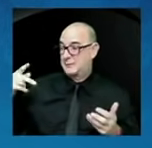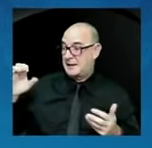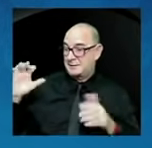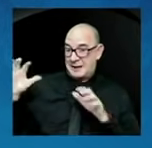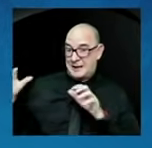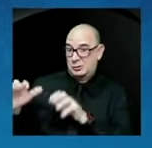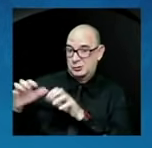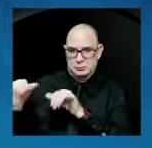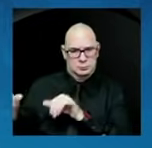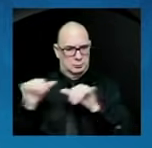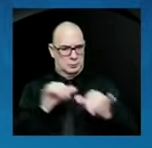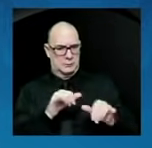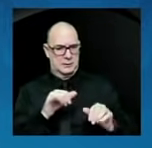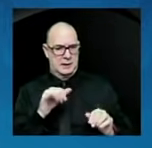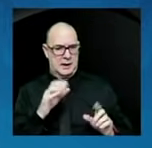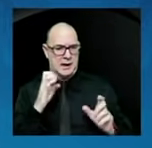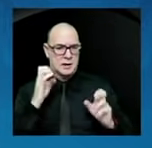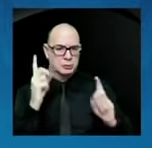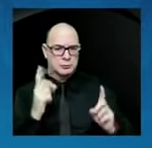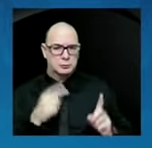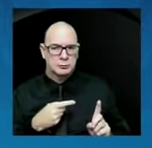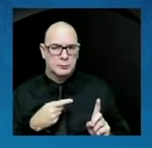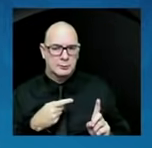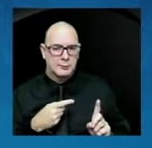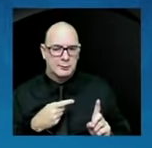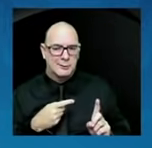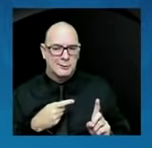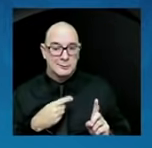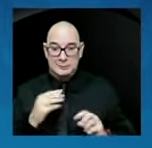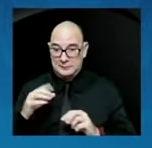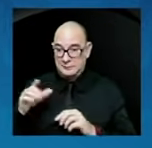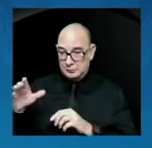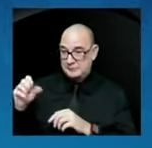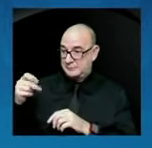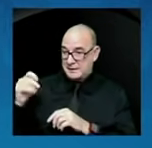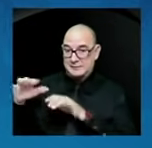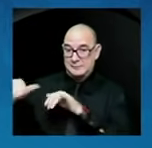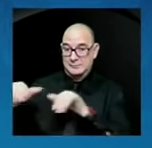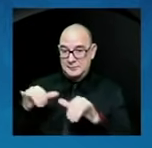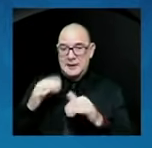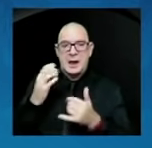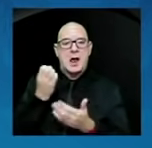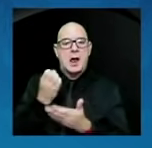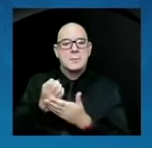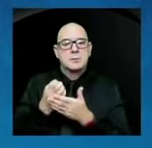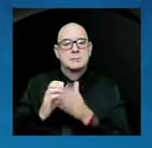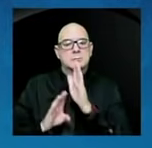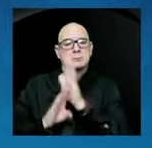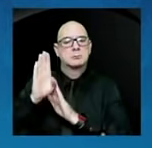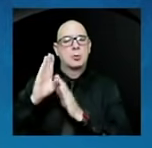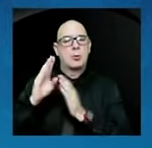SPACE ACTIVITY IS EDUCATION.